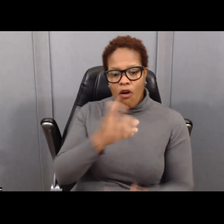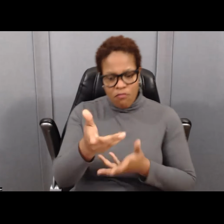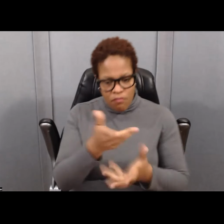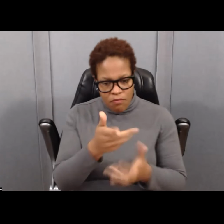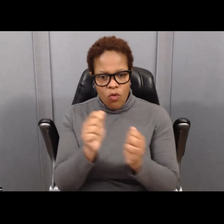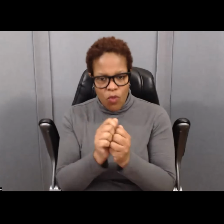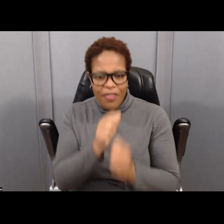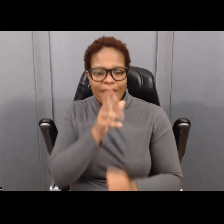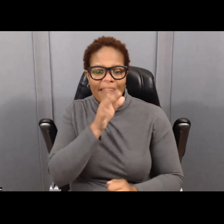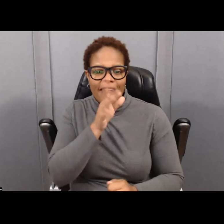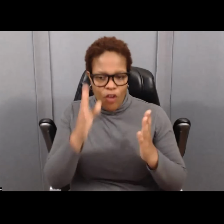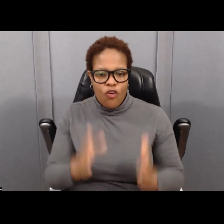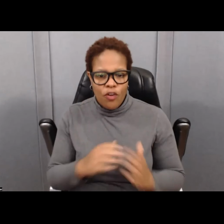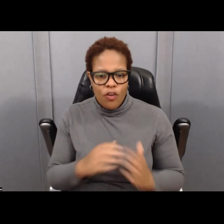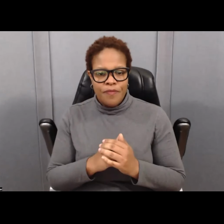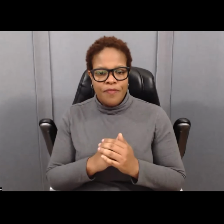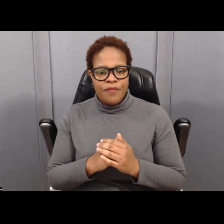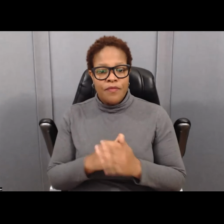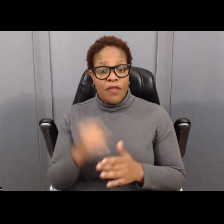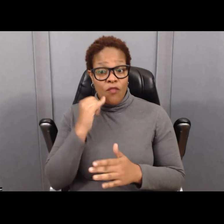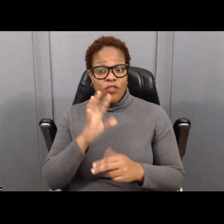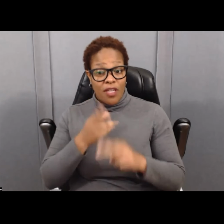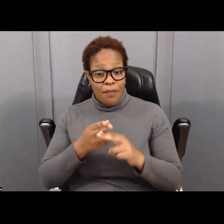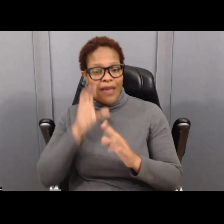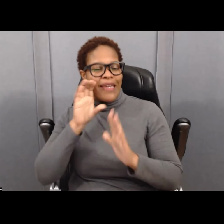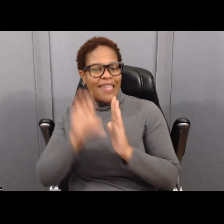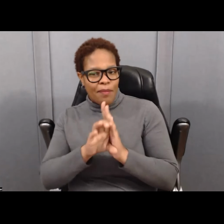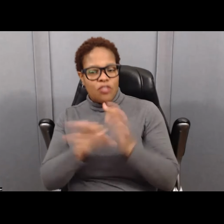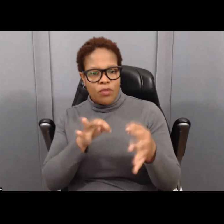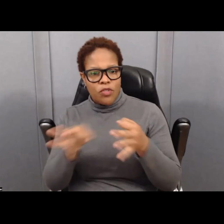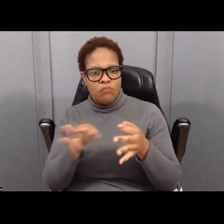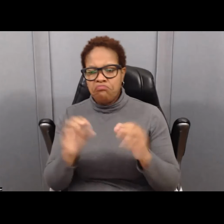If we're talking about image descriptions, well, there's no audio necessarily,